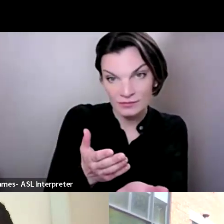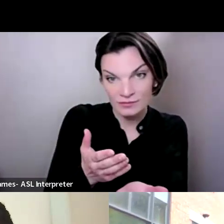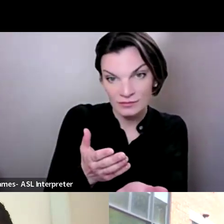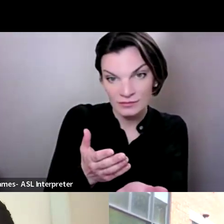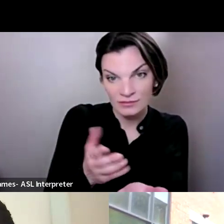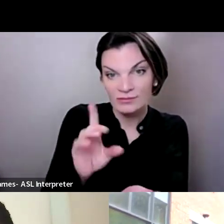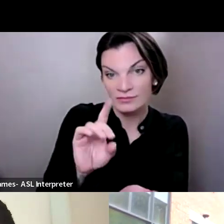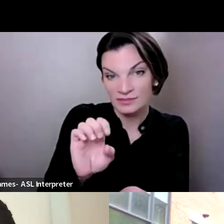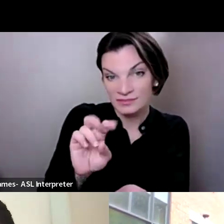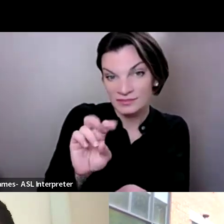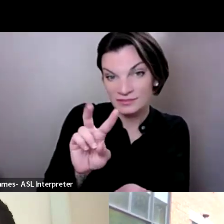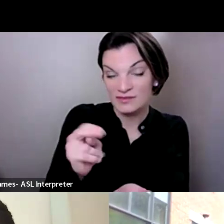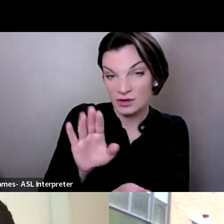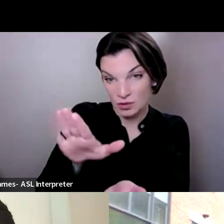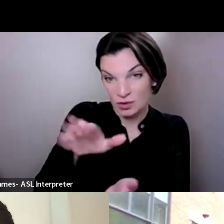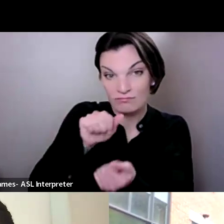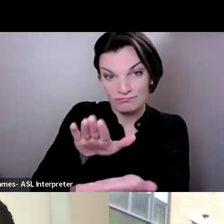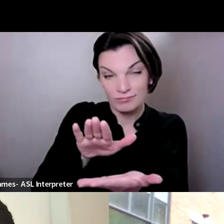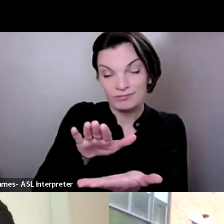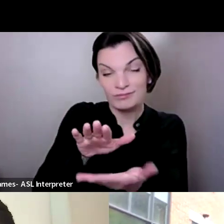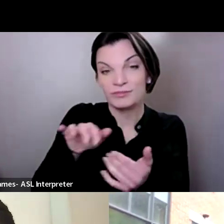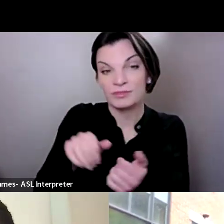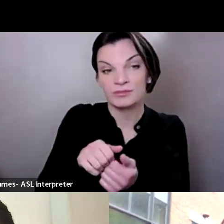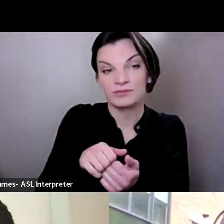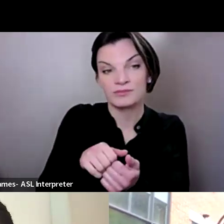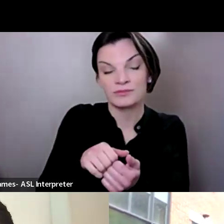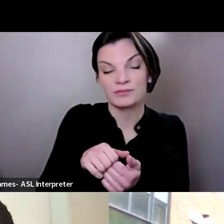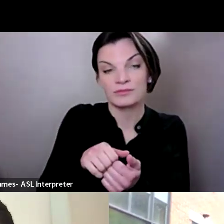and your whole team. Often if somebody says, "Hey, you want to go meet with some researchers?",